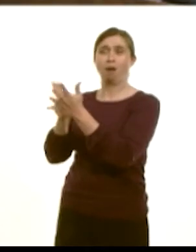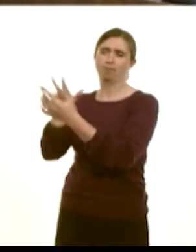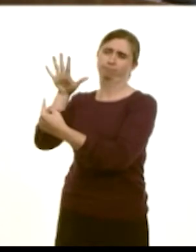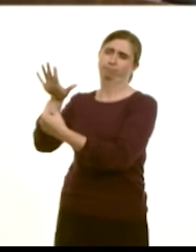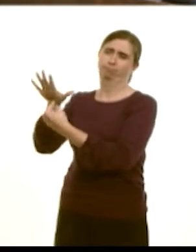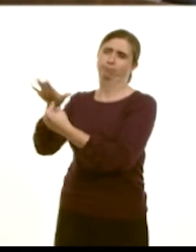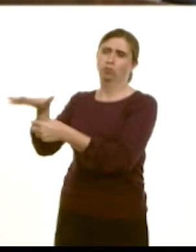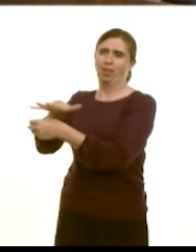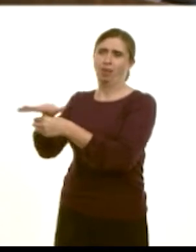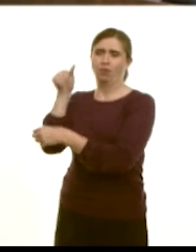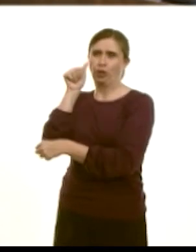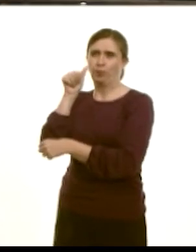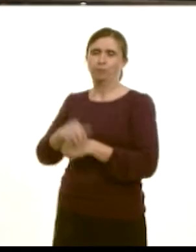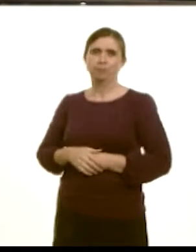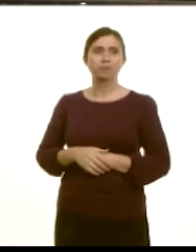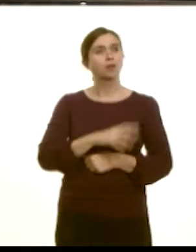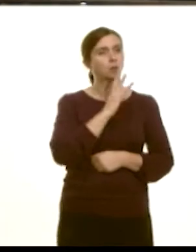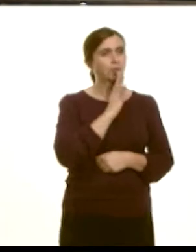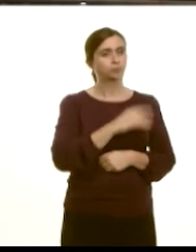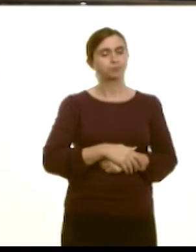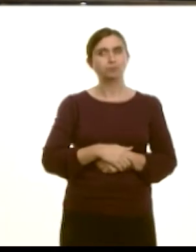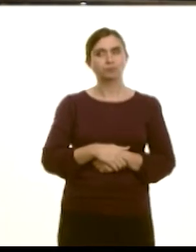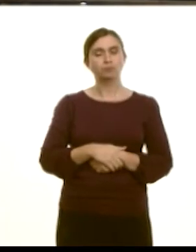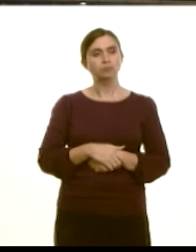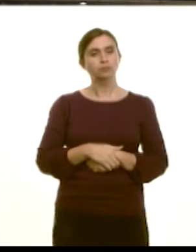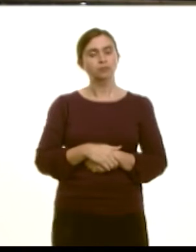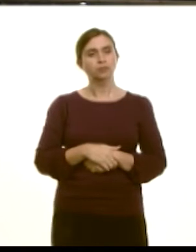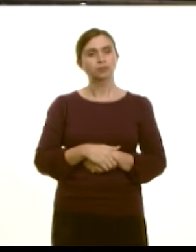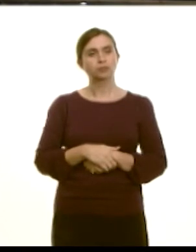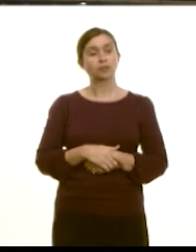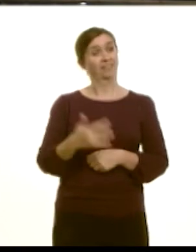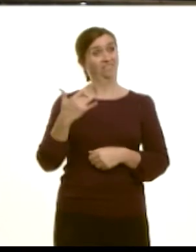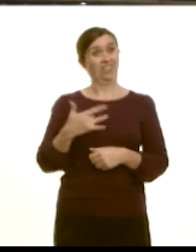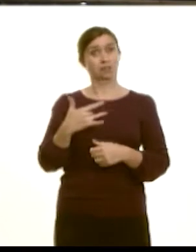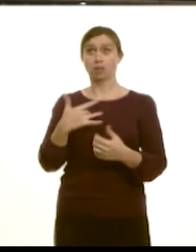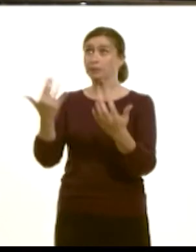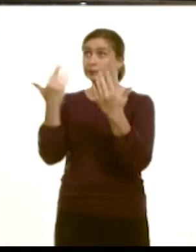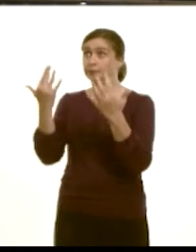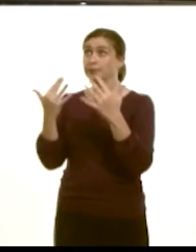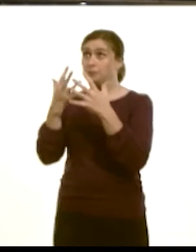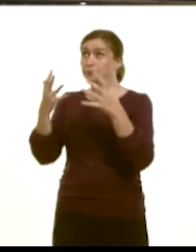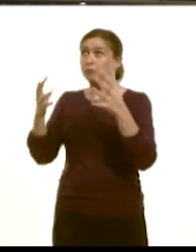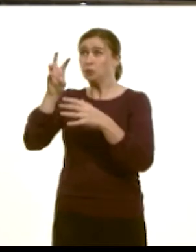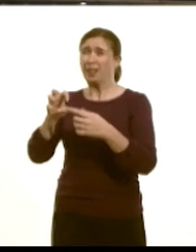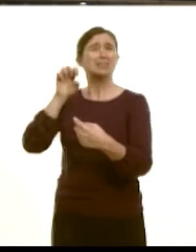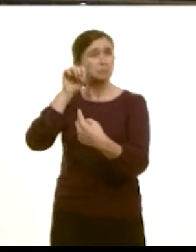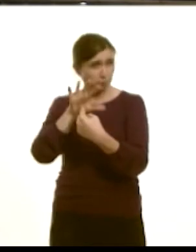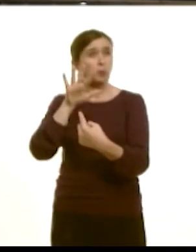Rhun ap Iorwerth: Increasing the number of visitors to attractions in Wales is extremely important.